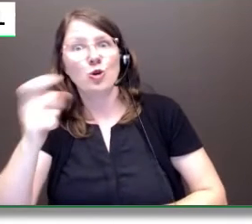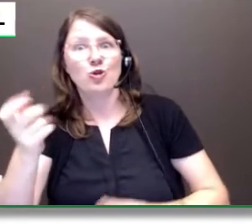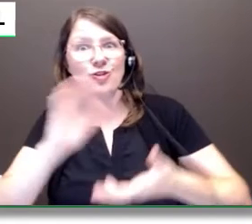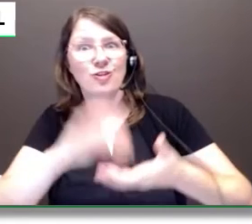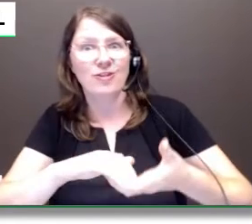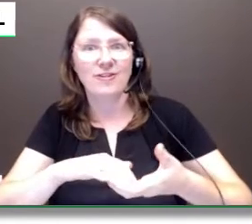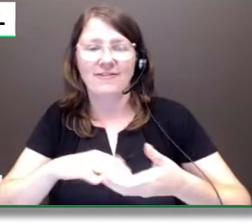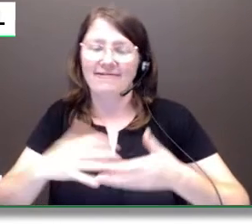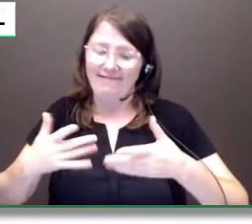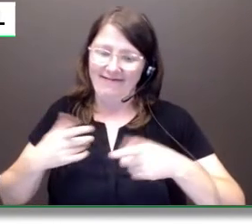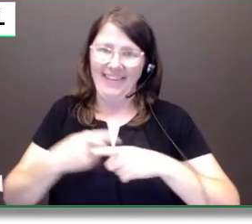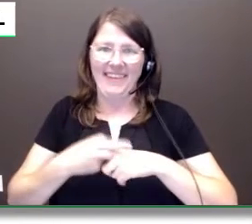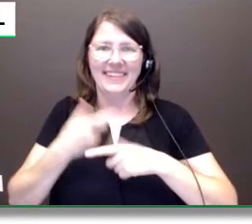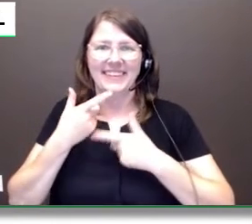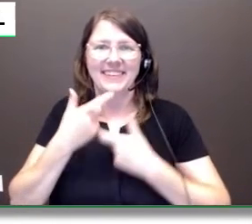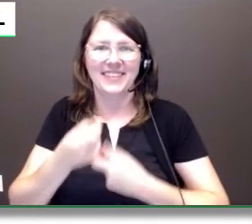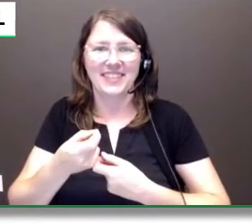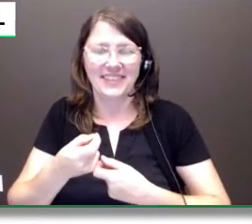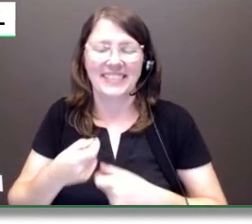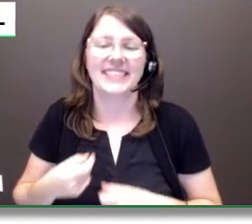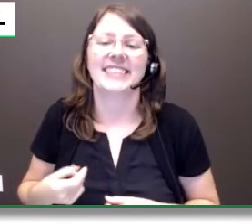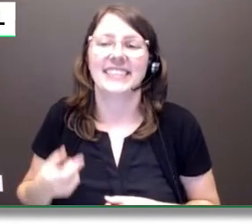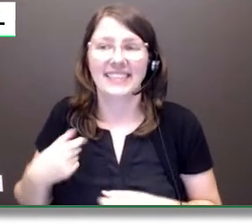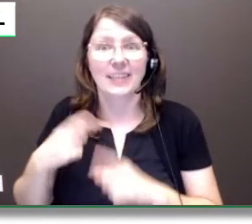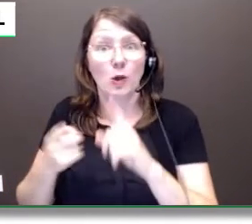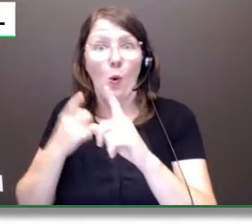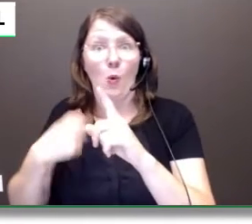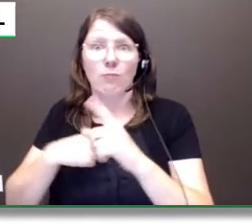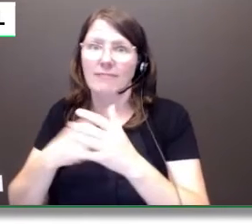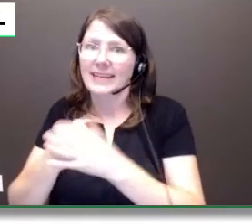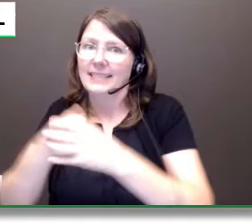yeah, within this iIm trying to structure the